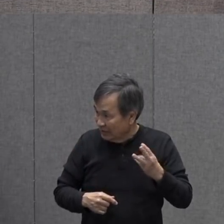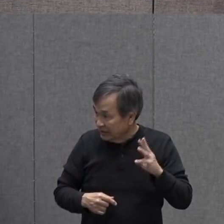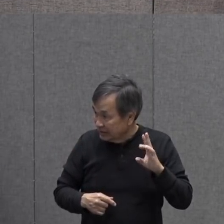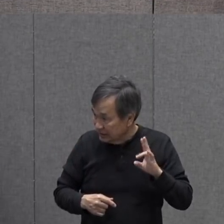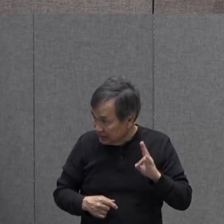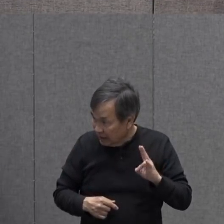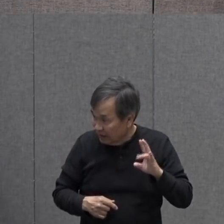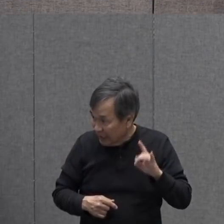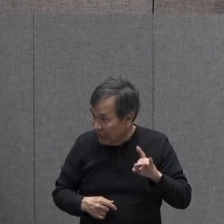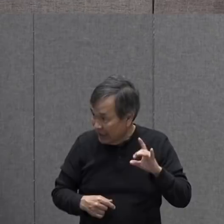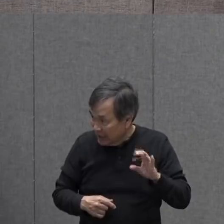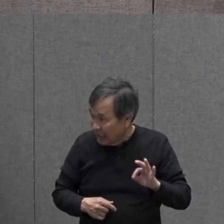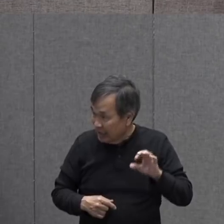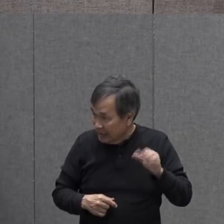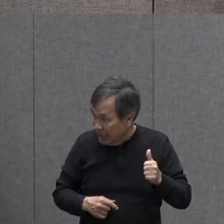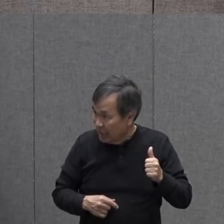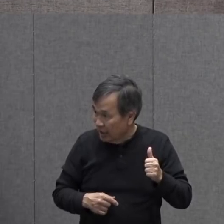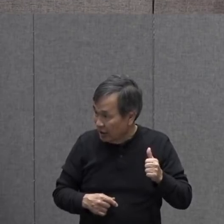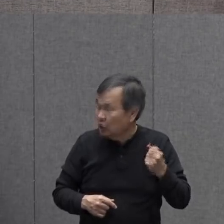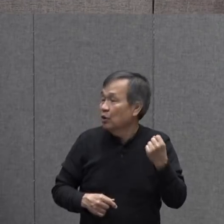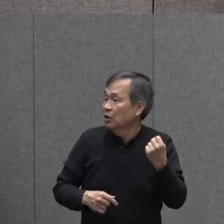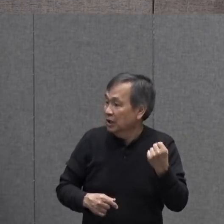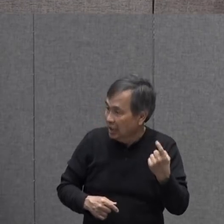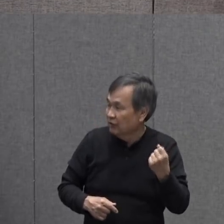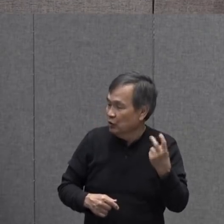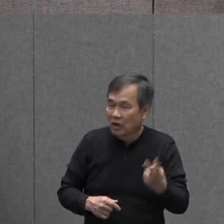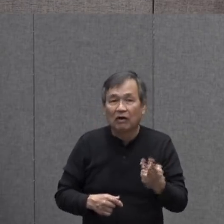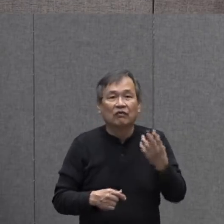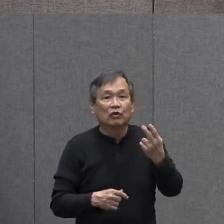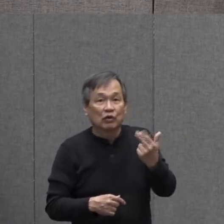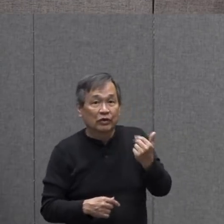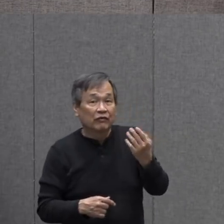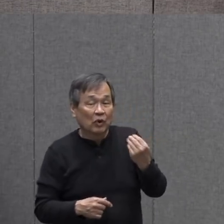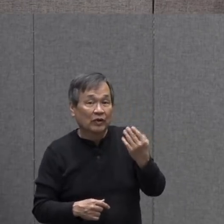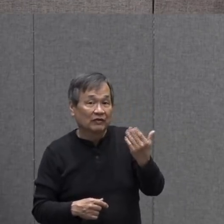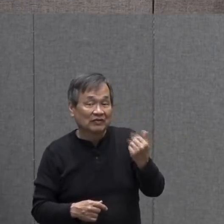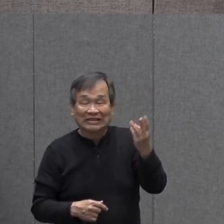nine, 10, 11, 12, 13, 14, 15, 16, I have 17 blocks here.